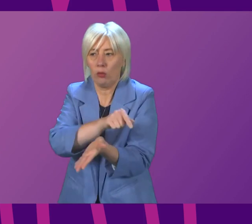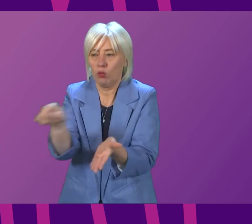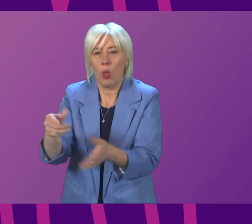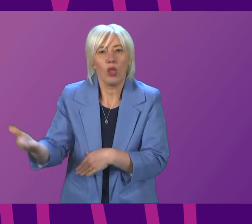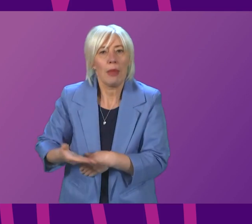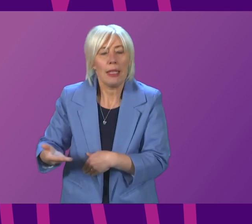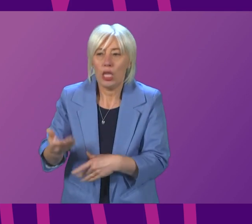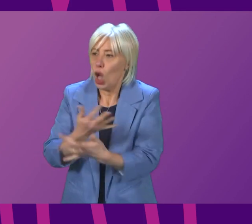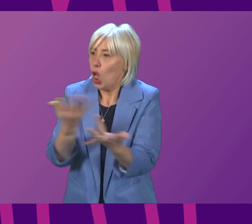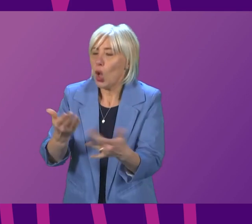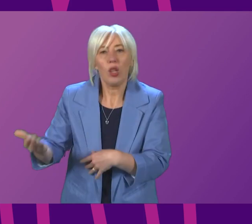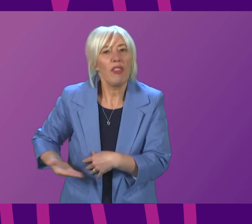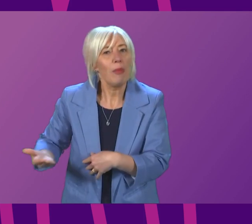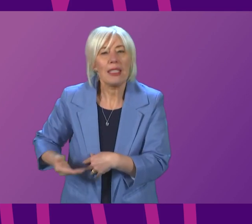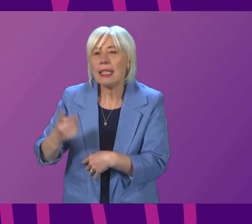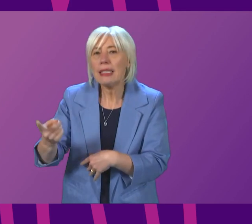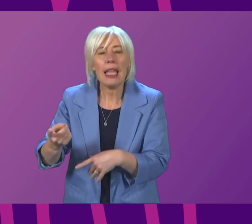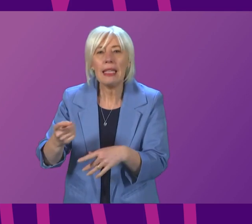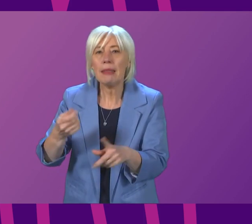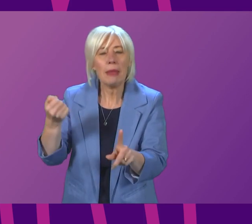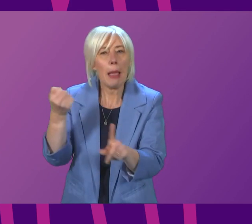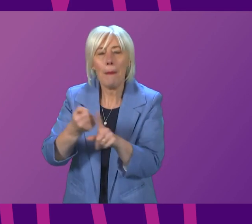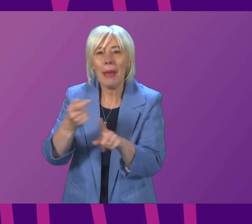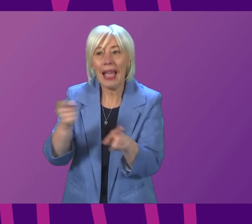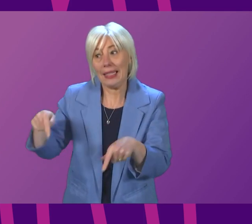Many businesses that are suffering the same impacts of Covid south of the border are not